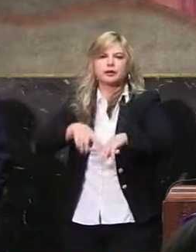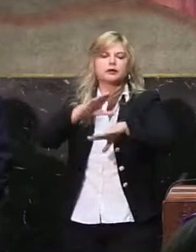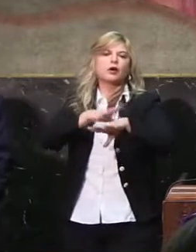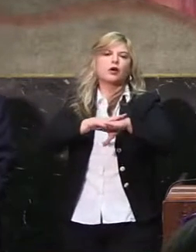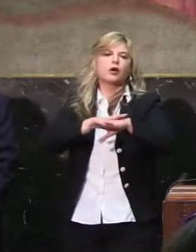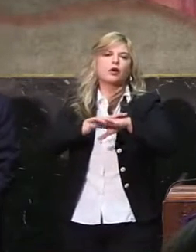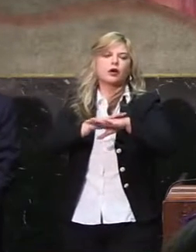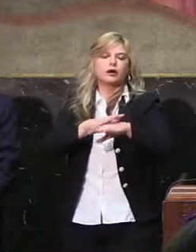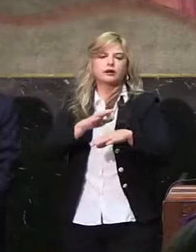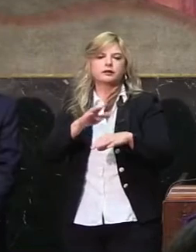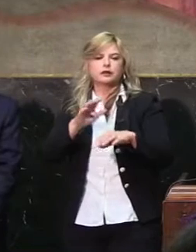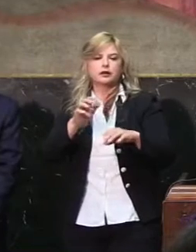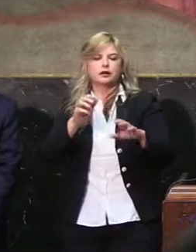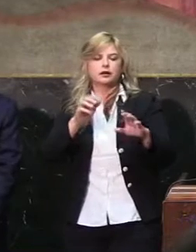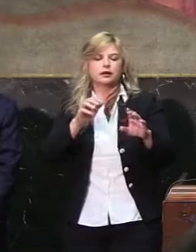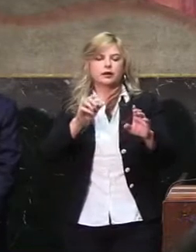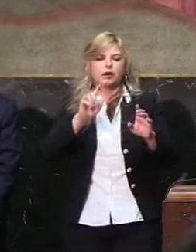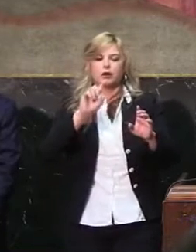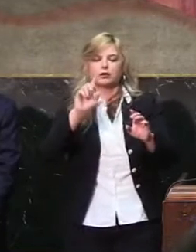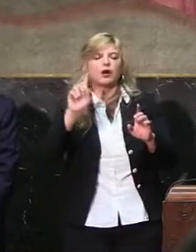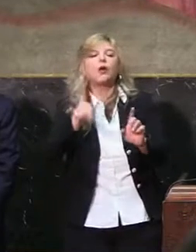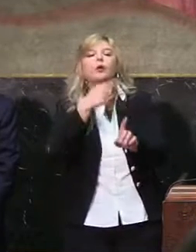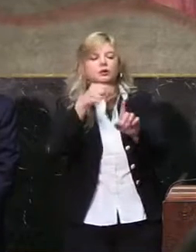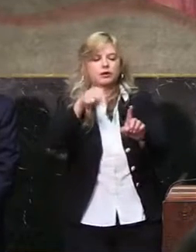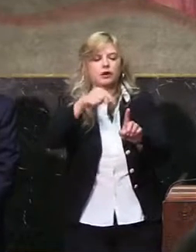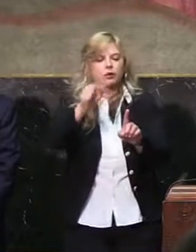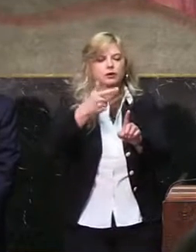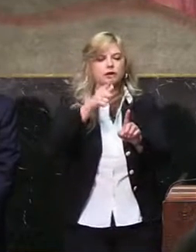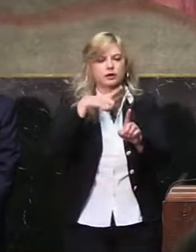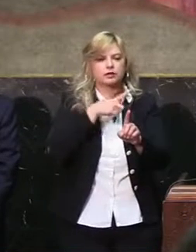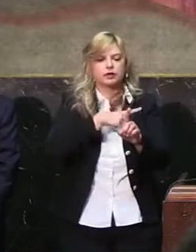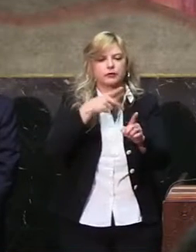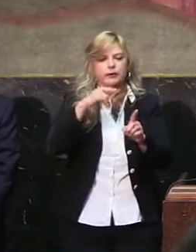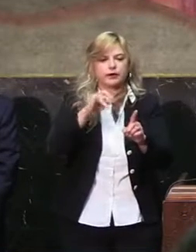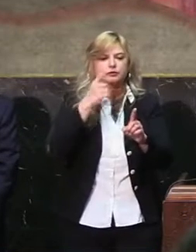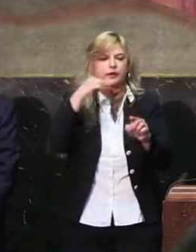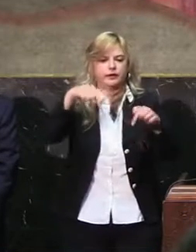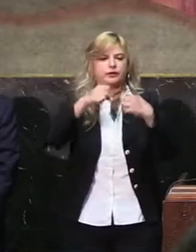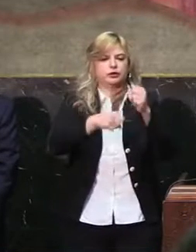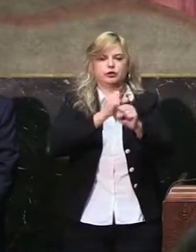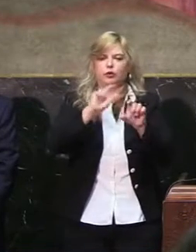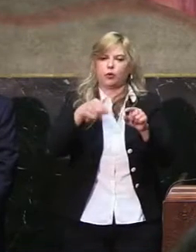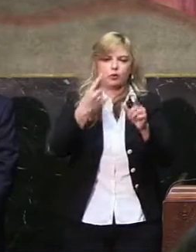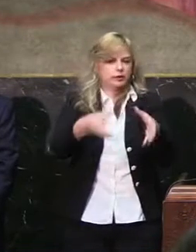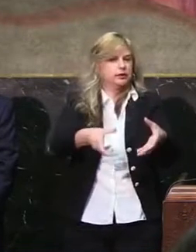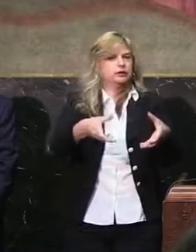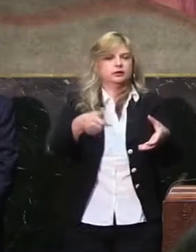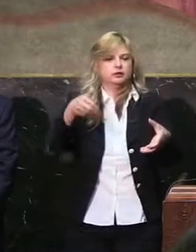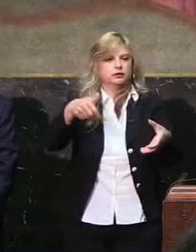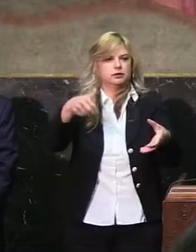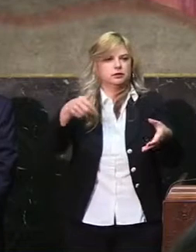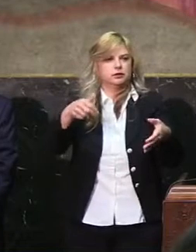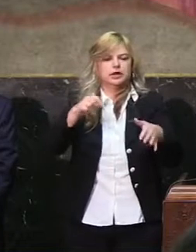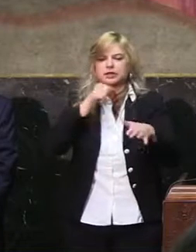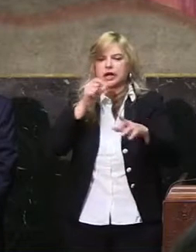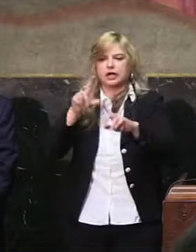package that will be voted on this year and so it's not dependent upon us to do